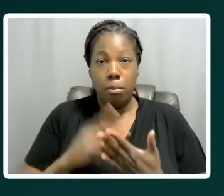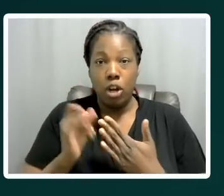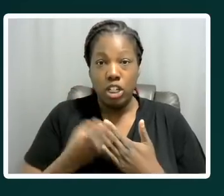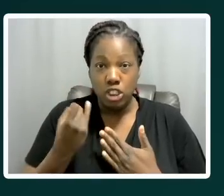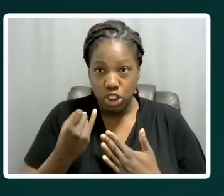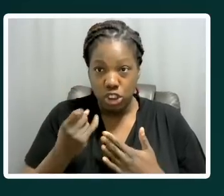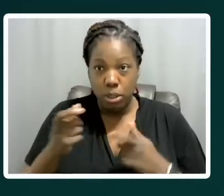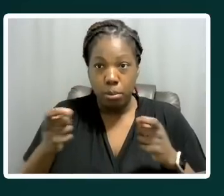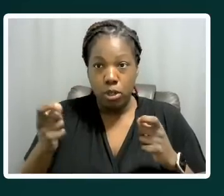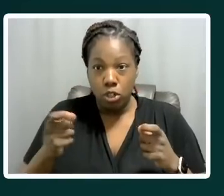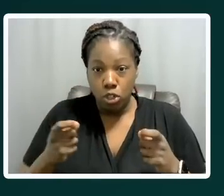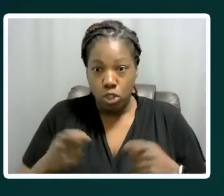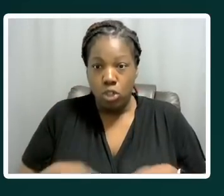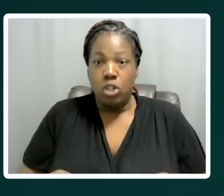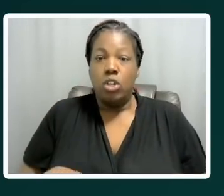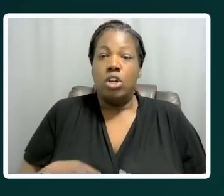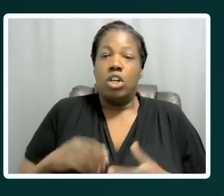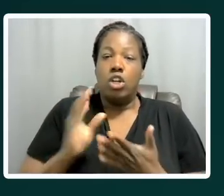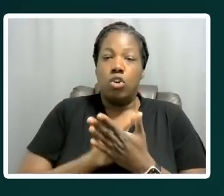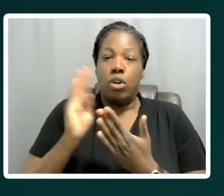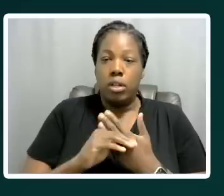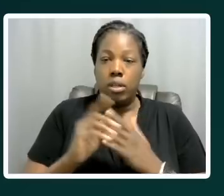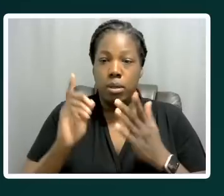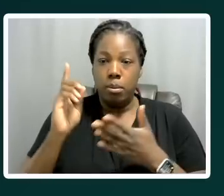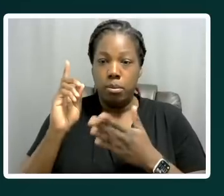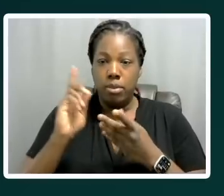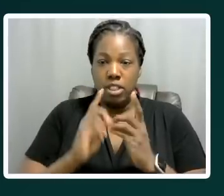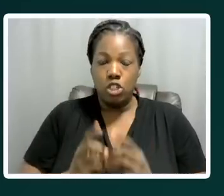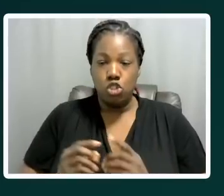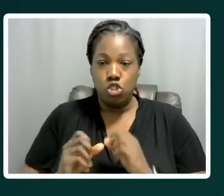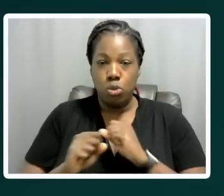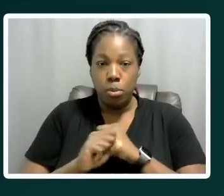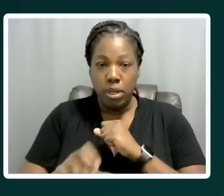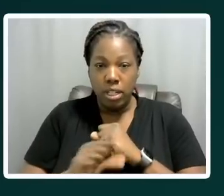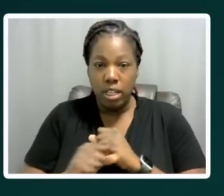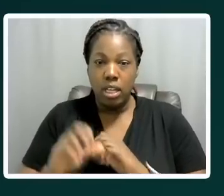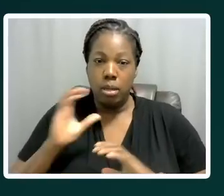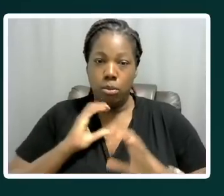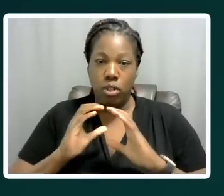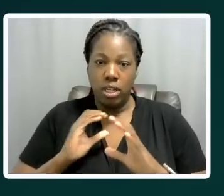and communications division of the Smithsonian Science Education Center. I joined the Smithsonian